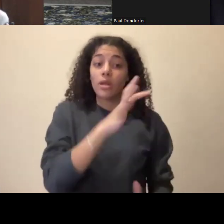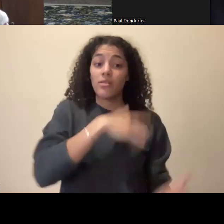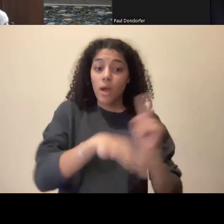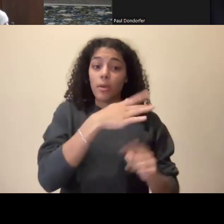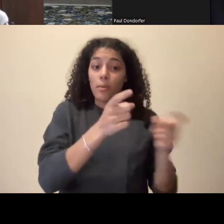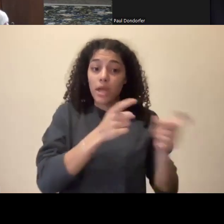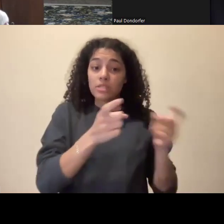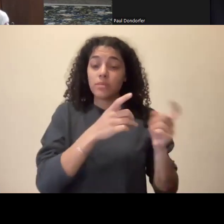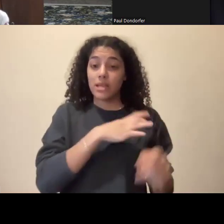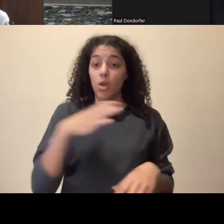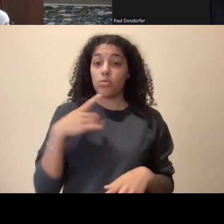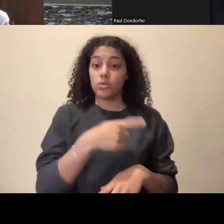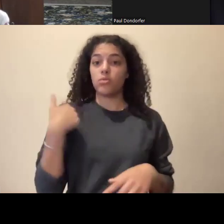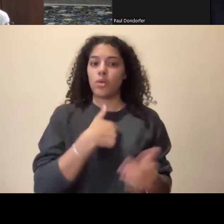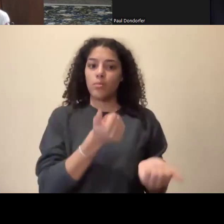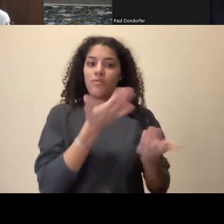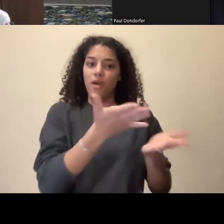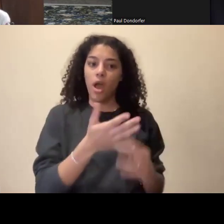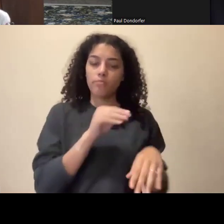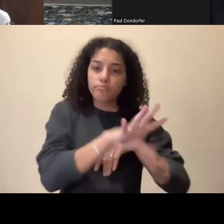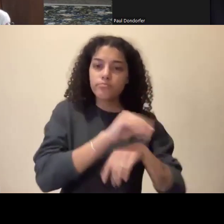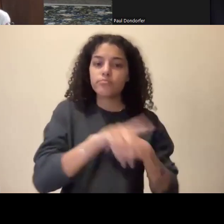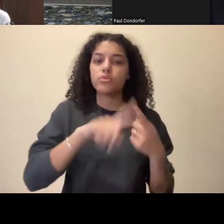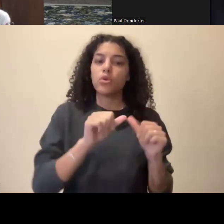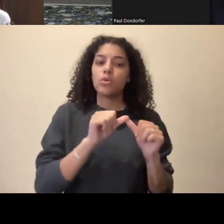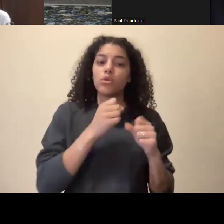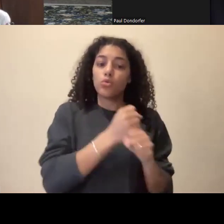expertise to create sustainable solutions aimed at preserving and safeguarding the